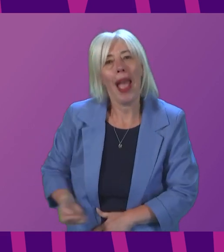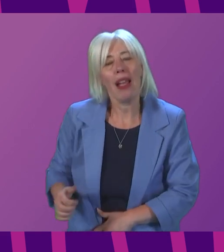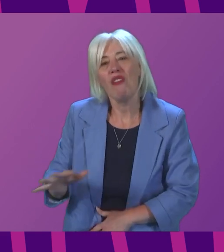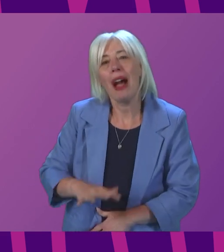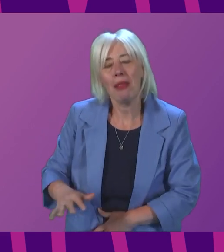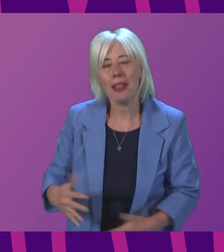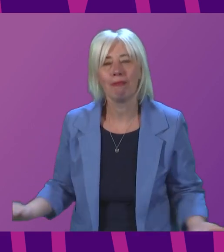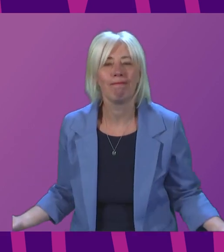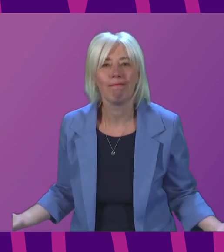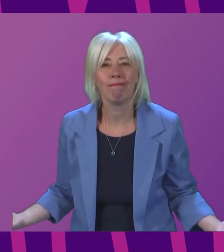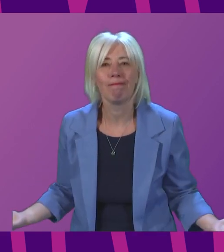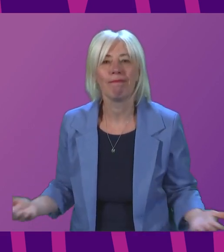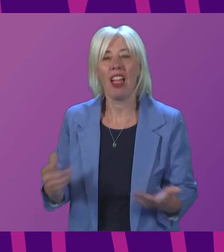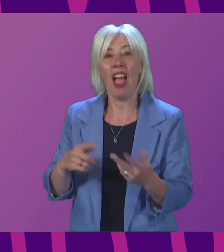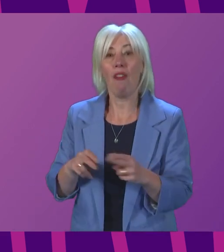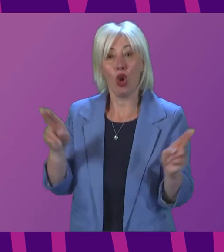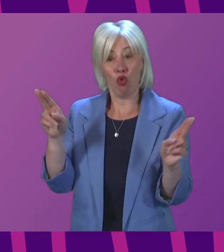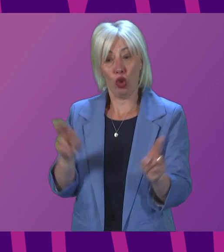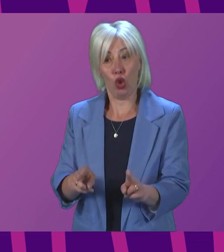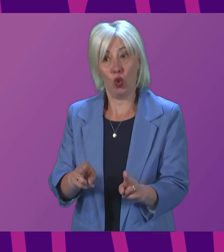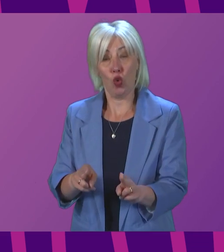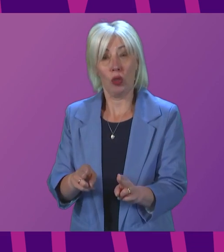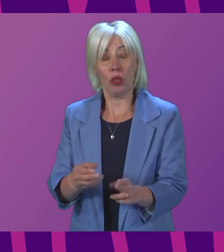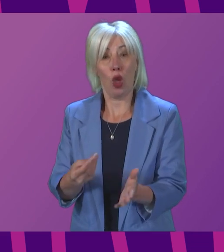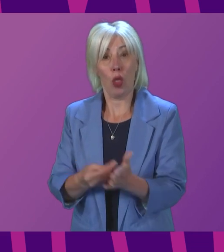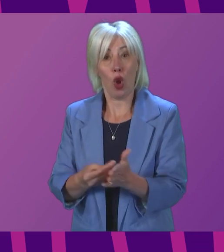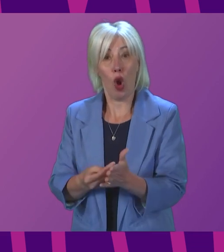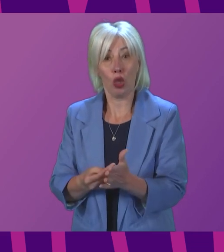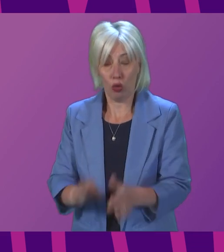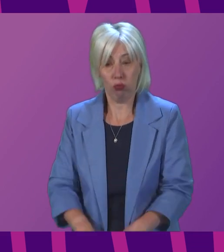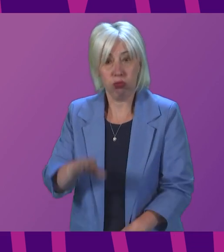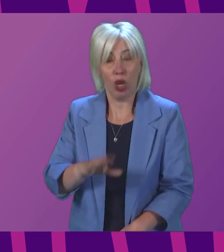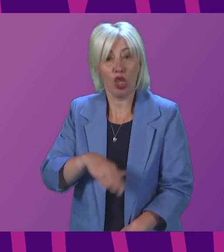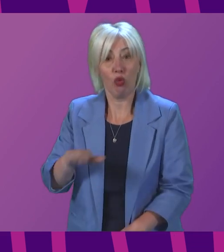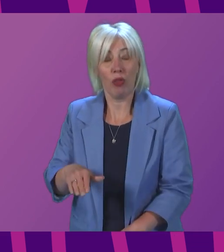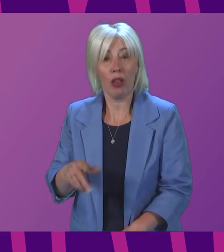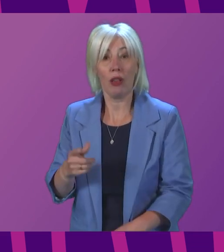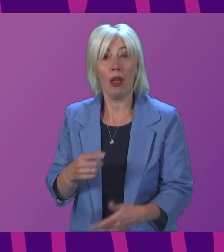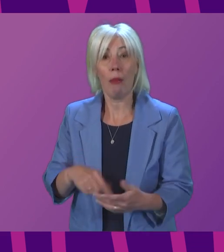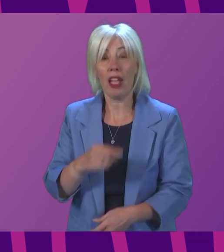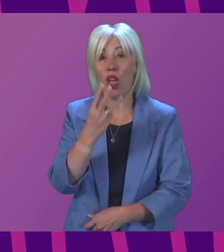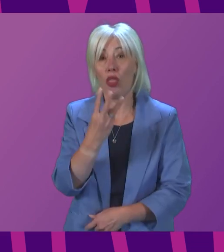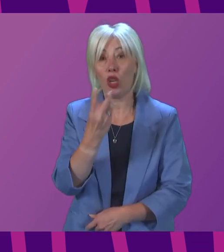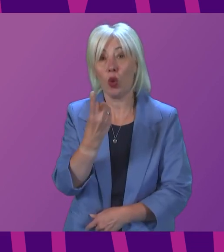If we can reduce the cost of raising a child in a low-income family by 31 per cent with